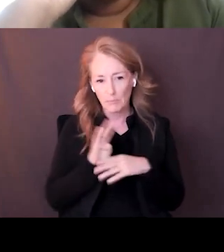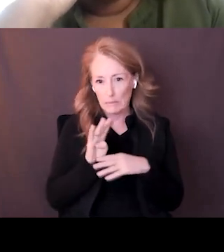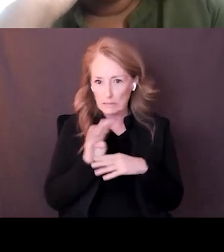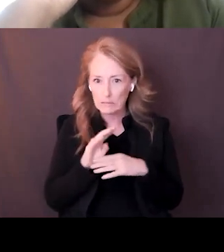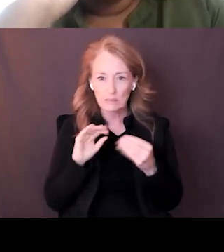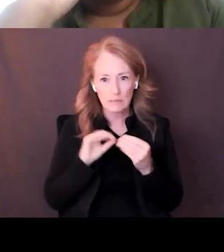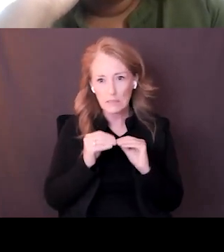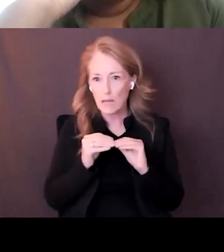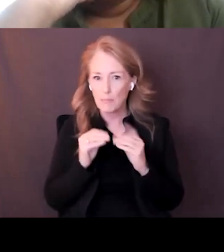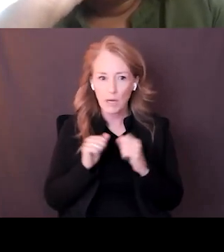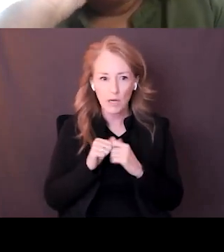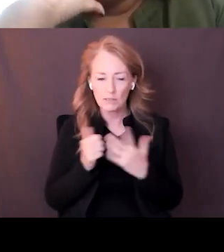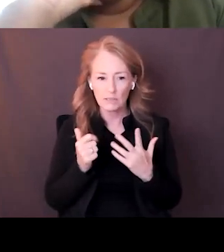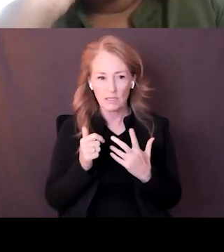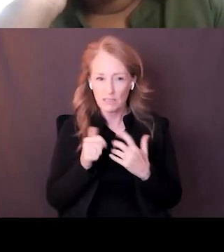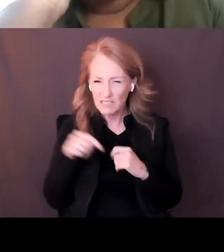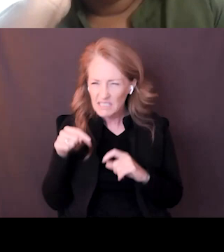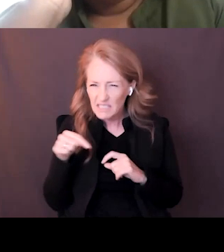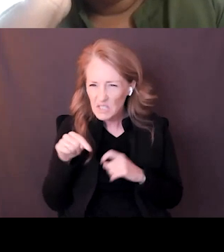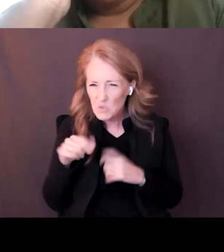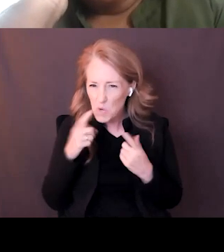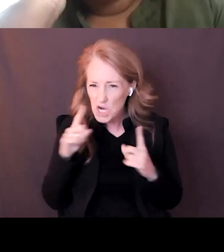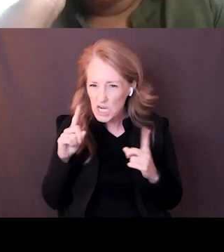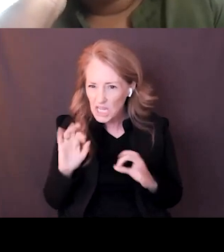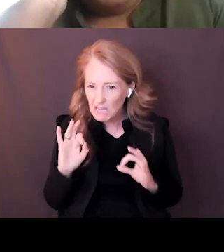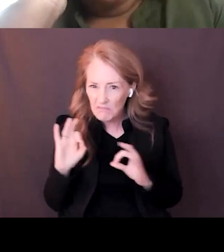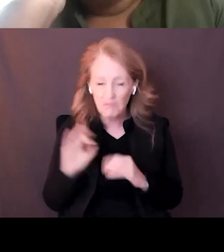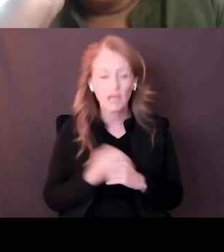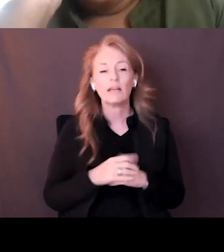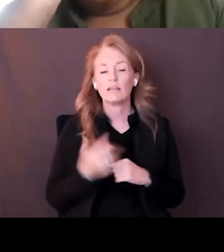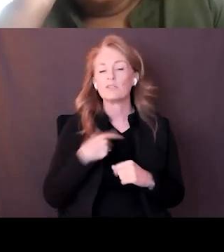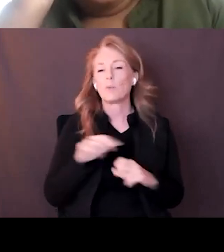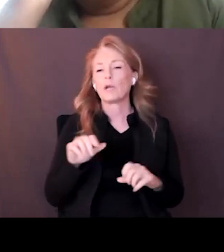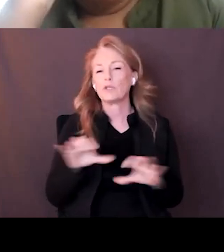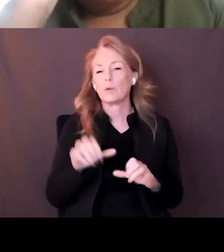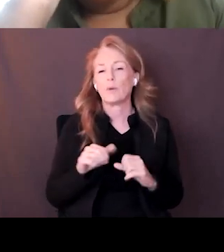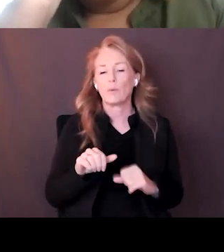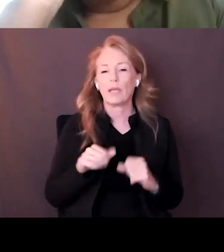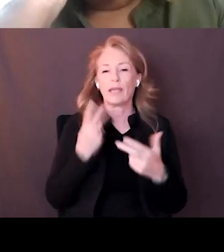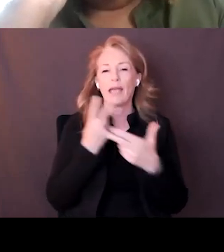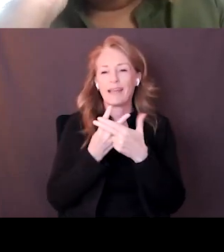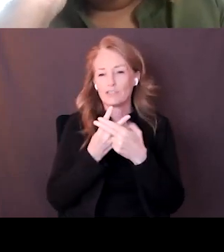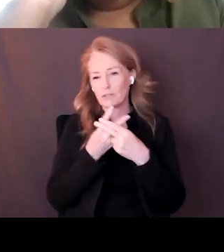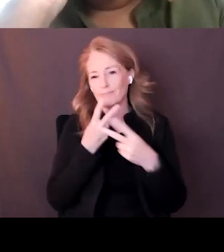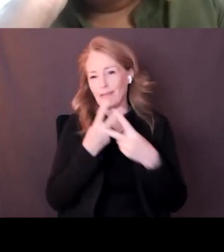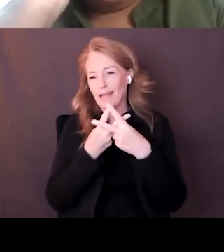IS THIS WORKING? SO WE ARE GOING TO DO HASHTAG MATH TODAY.